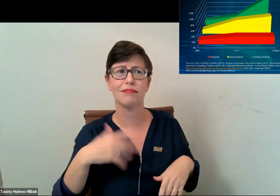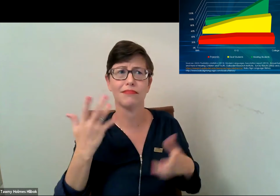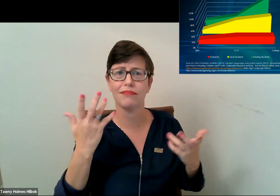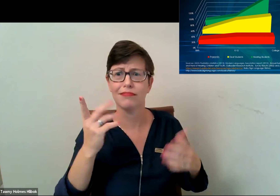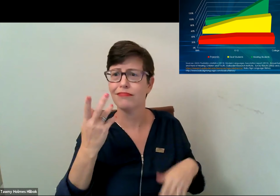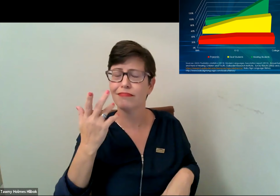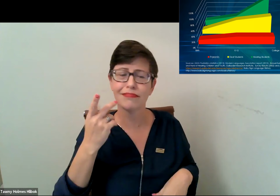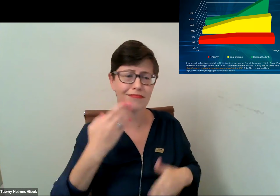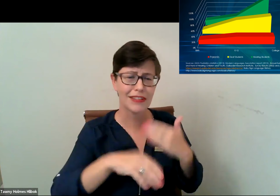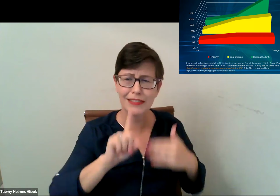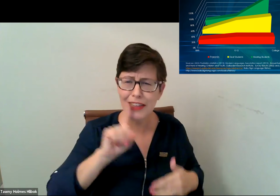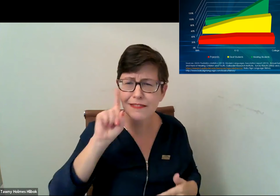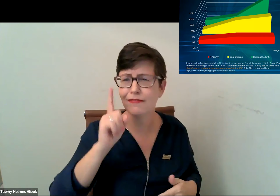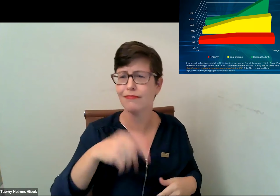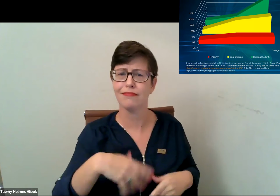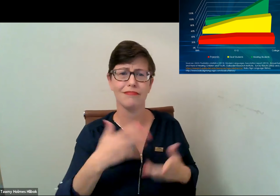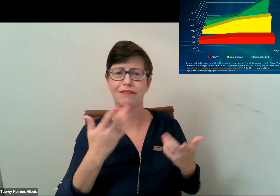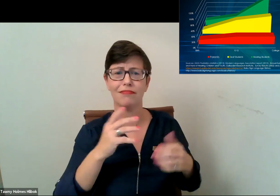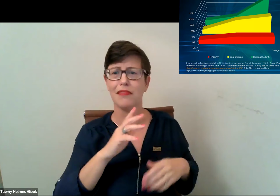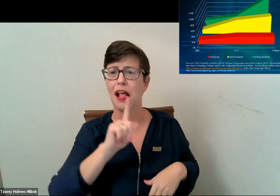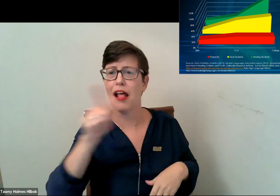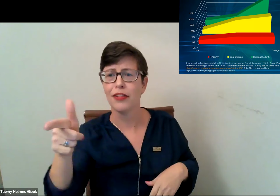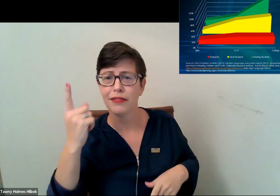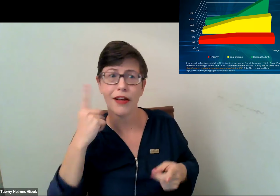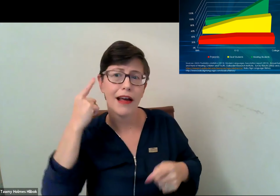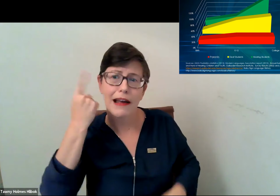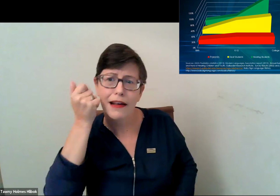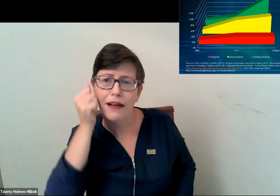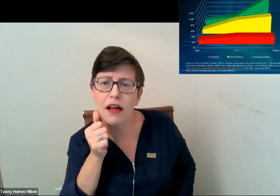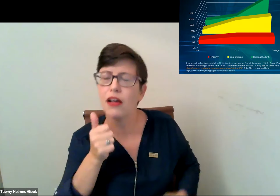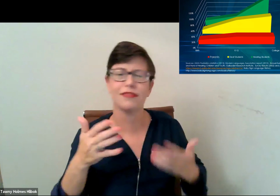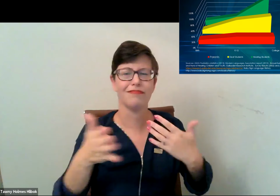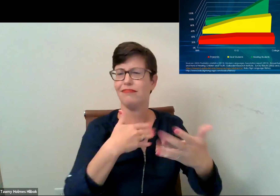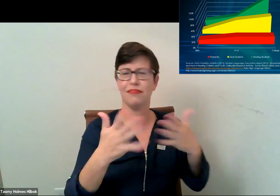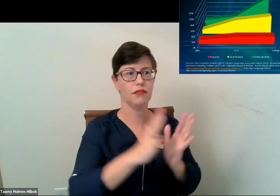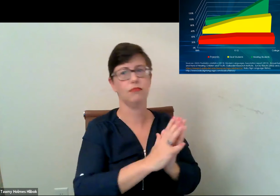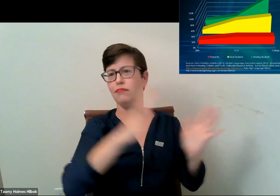experiencing a range of hearing losses, whether they were born deaf or became late Devon or have